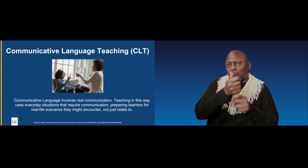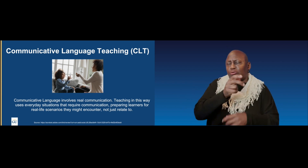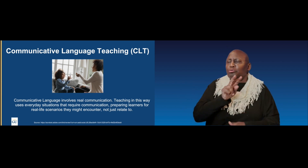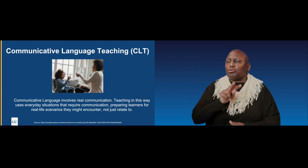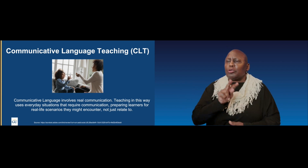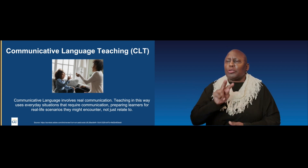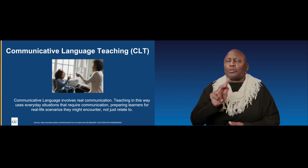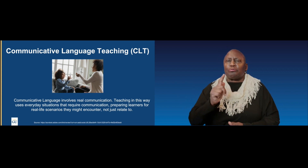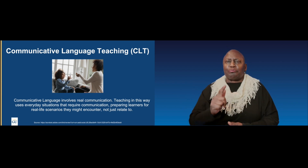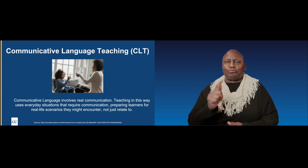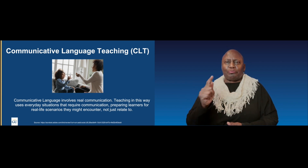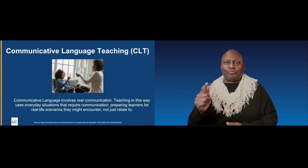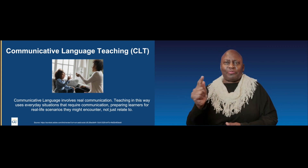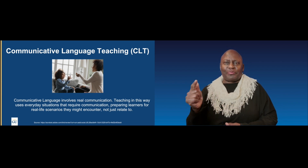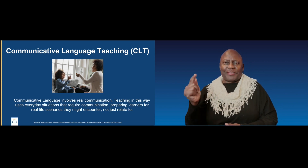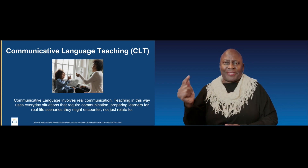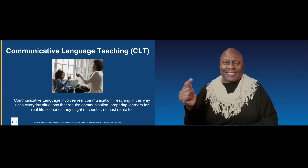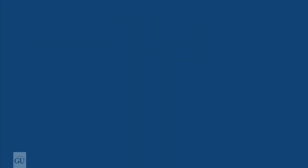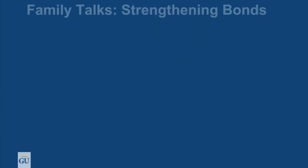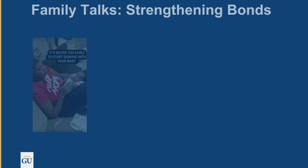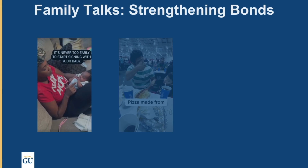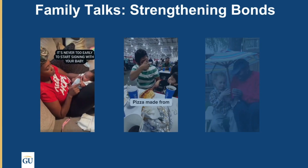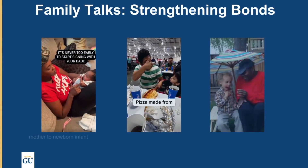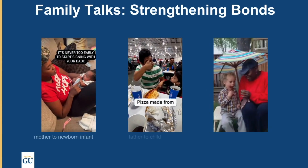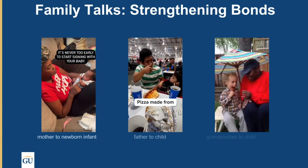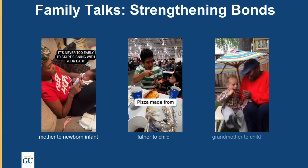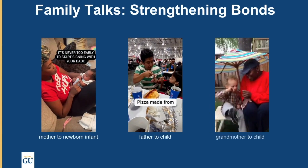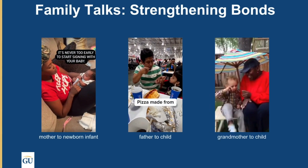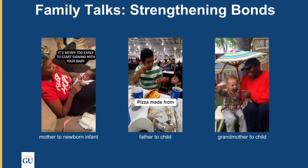Their interactions are natural and give you time to watch each family.